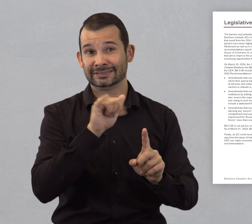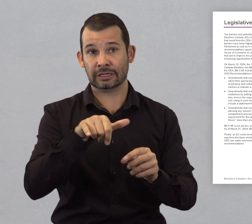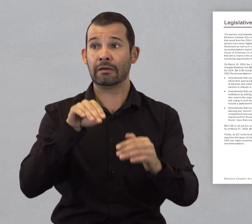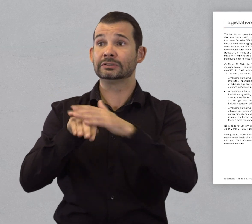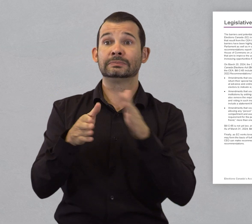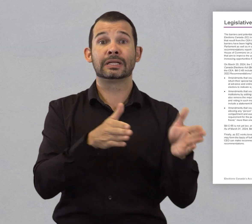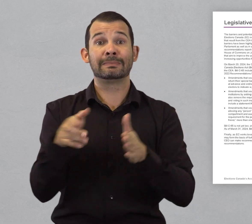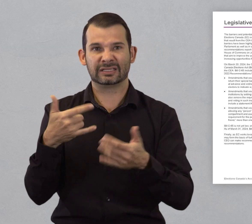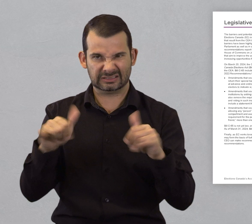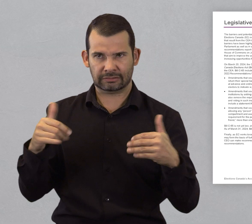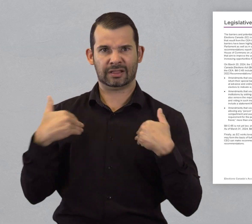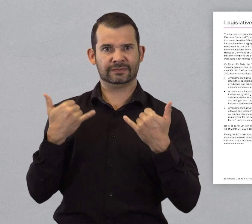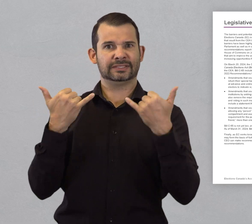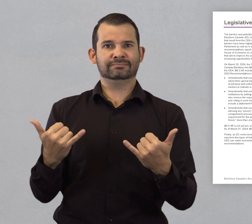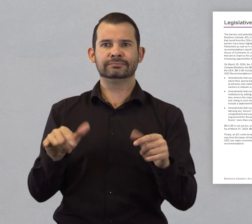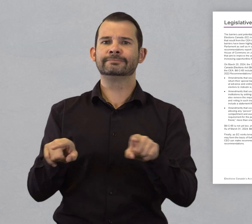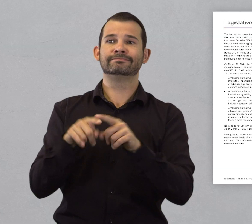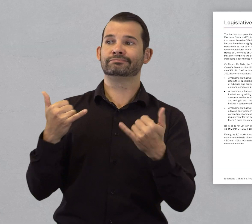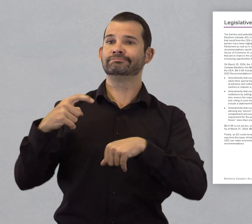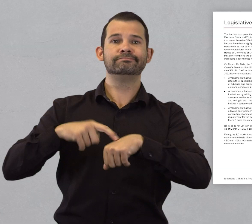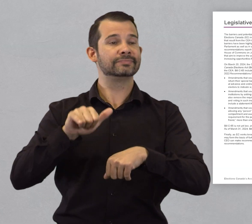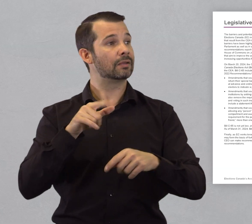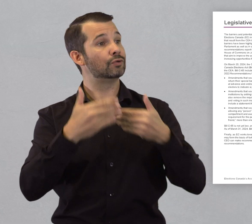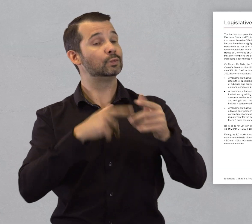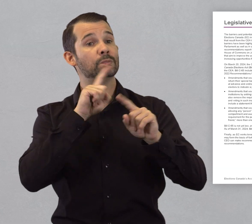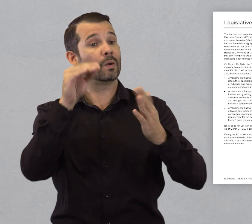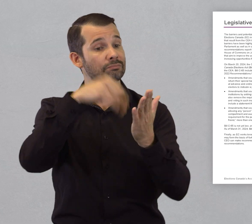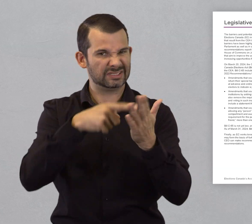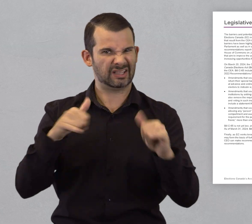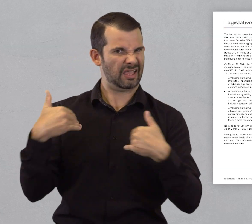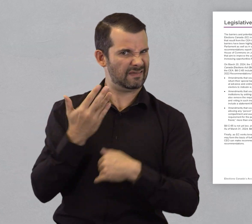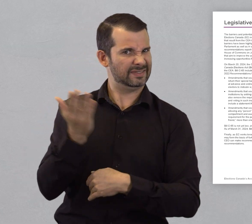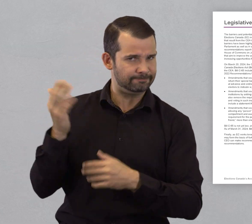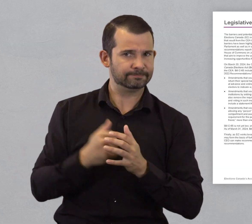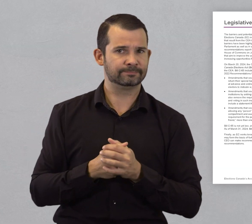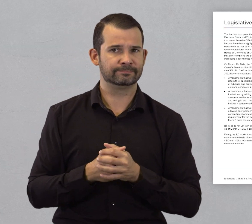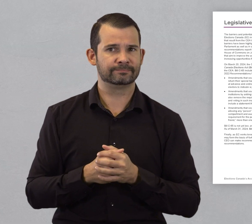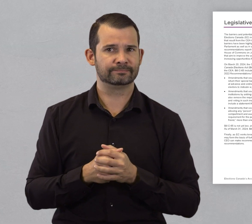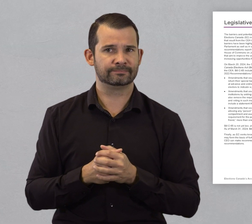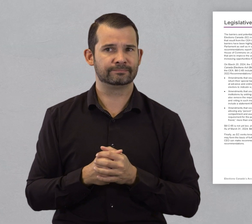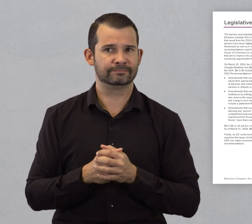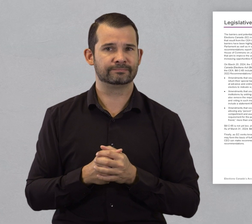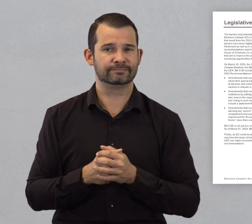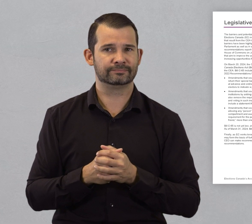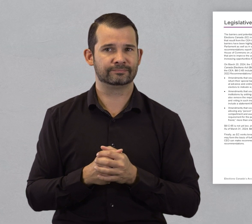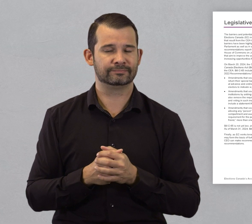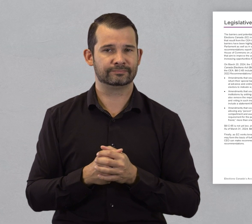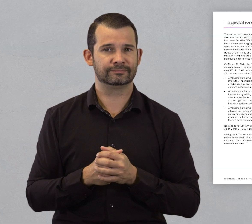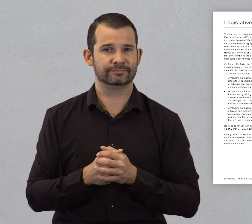Elections Canada (EC) in the Accessibility Plan still exist as of the date of this progress